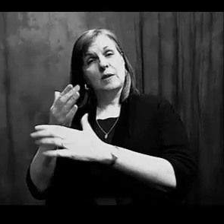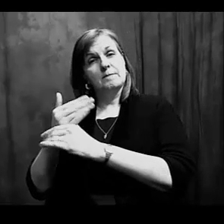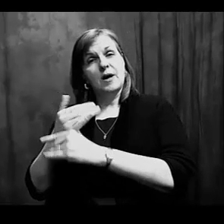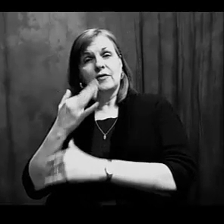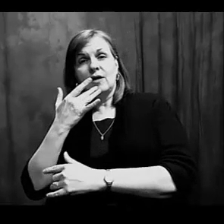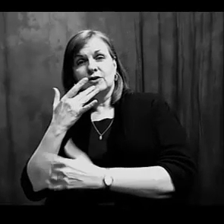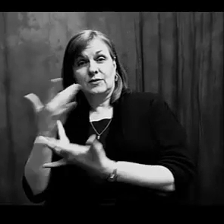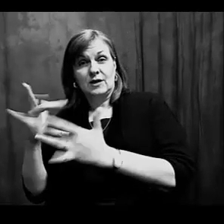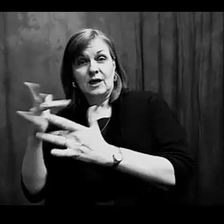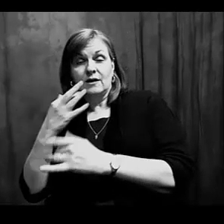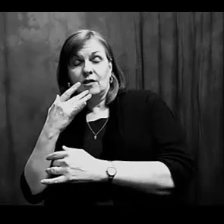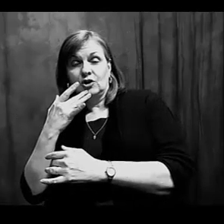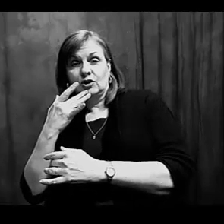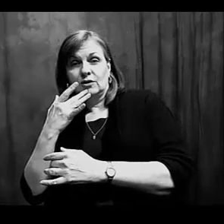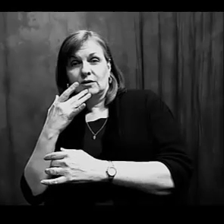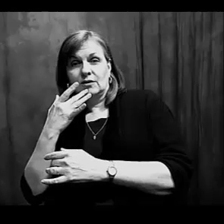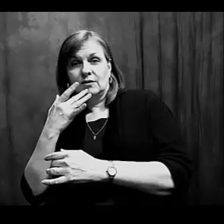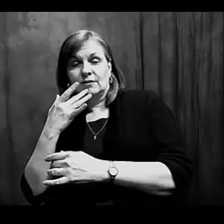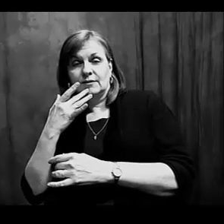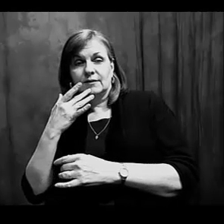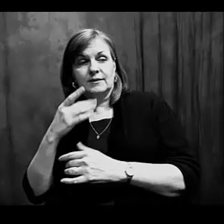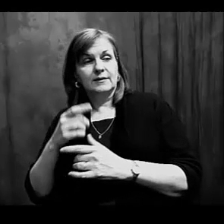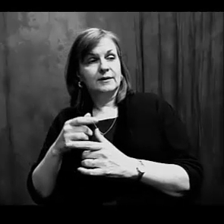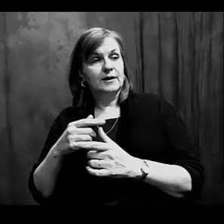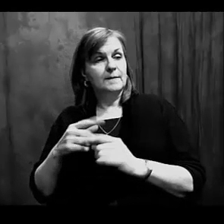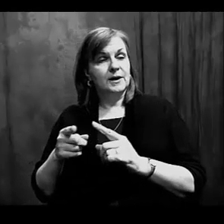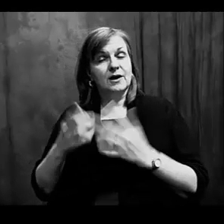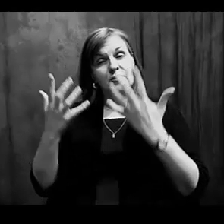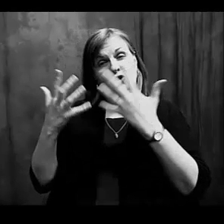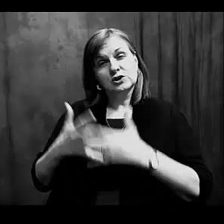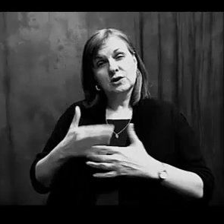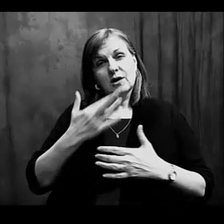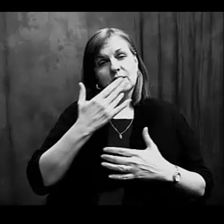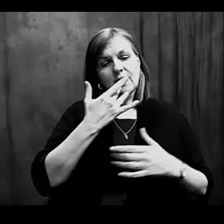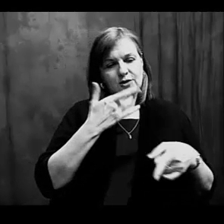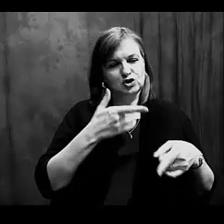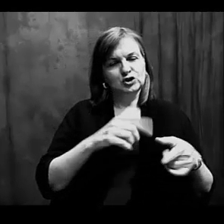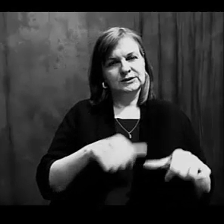but this alternate color pattern did very very well later on